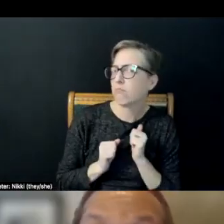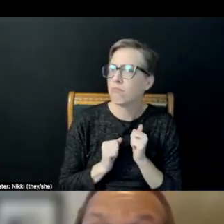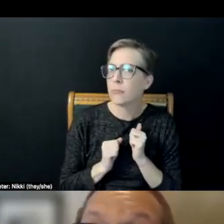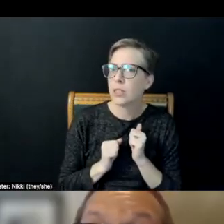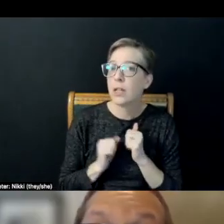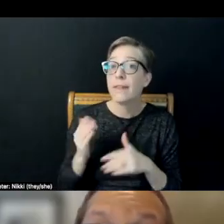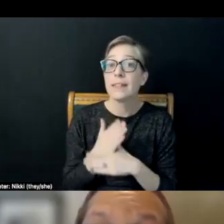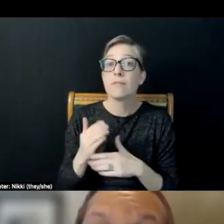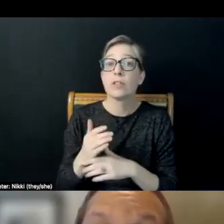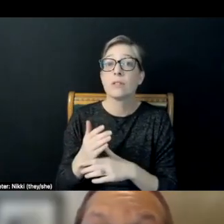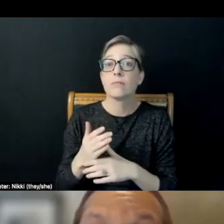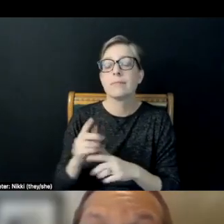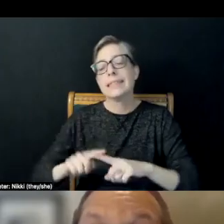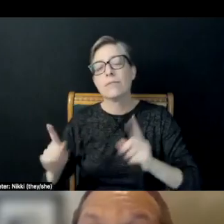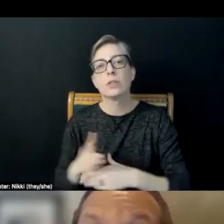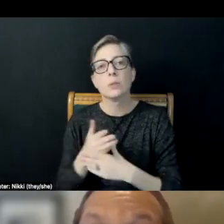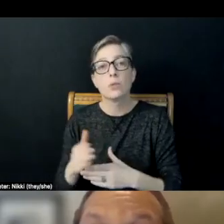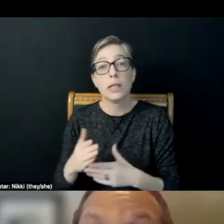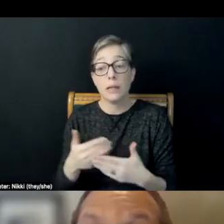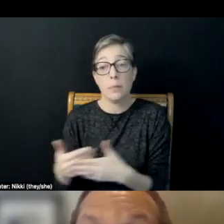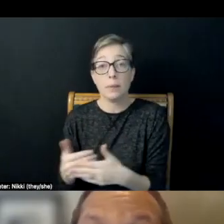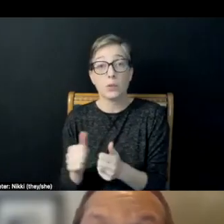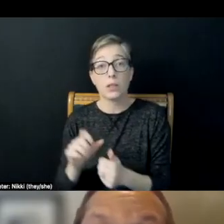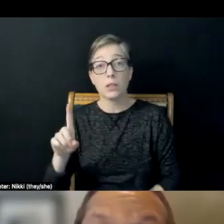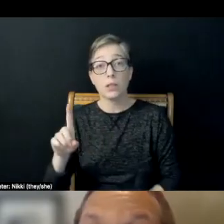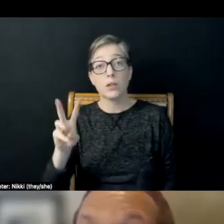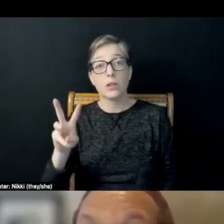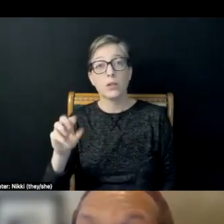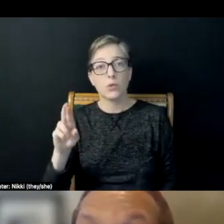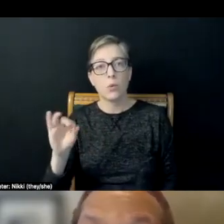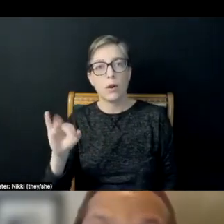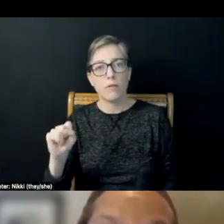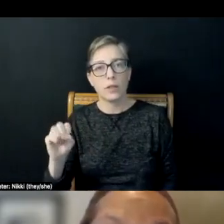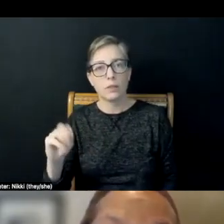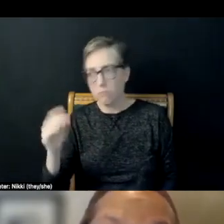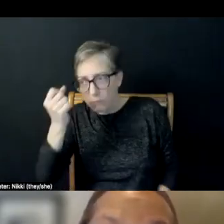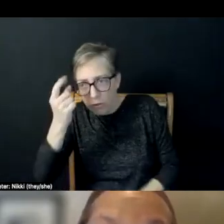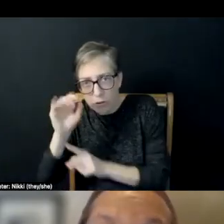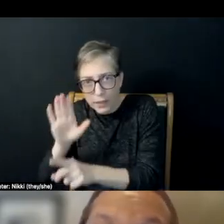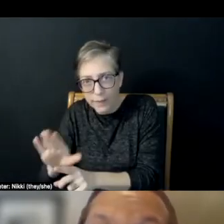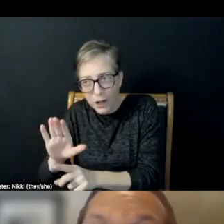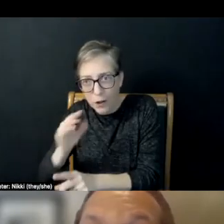understanding that the amount of size and the amount of food might be a little bit different and really trying to